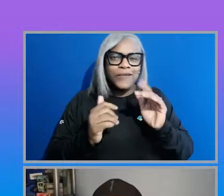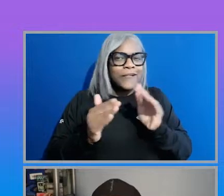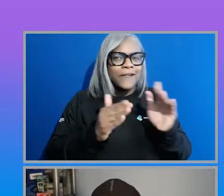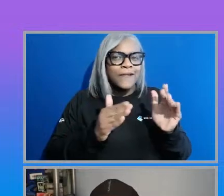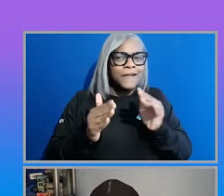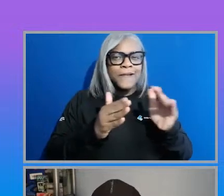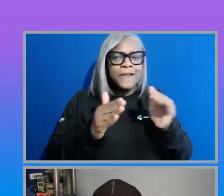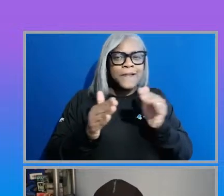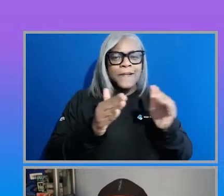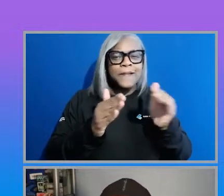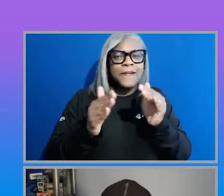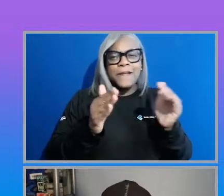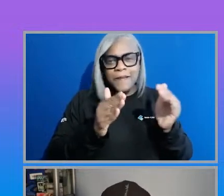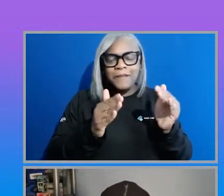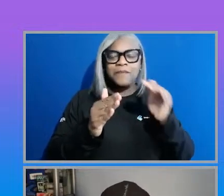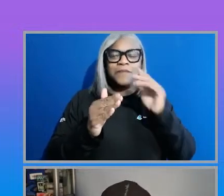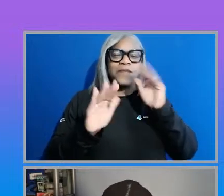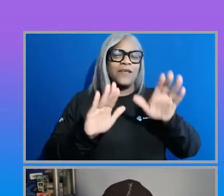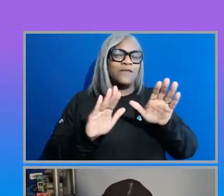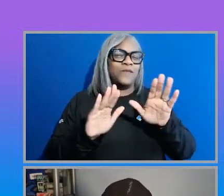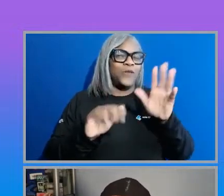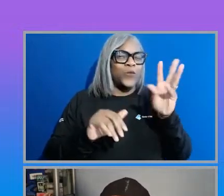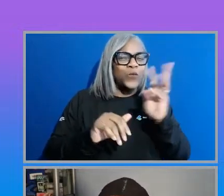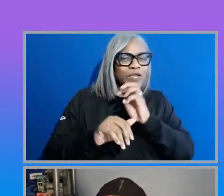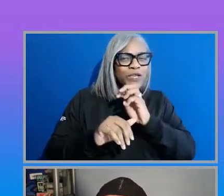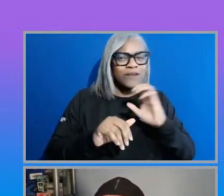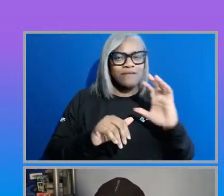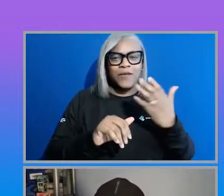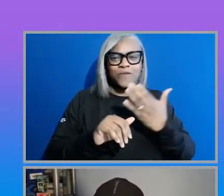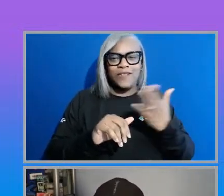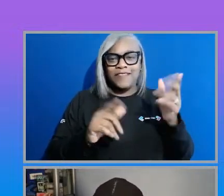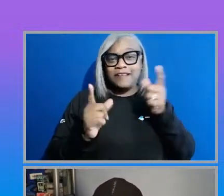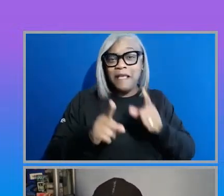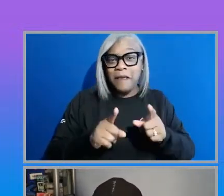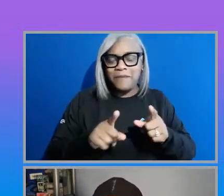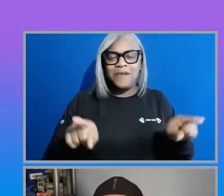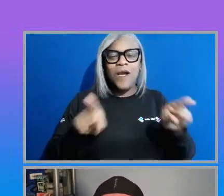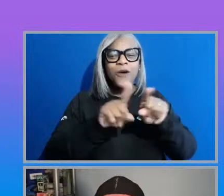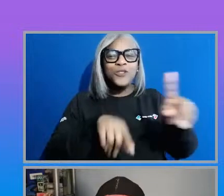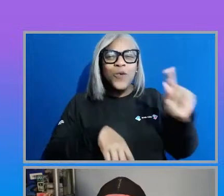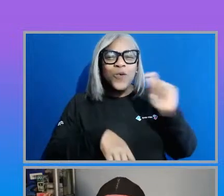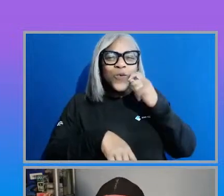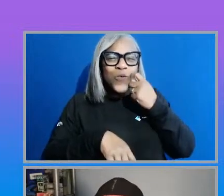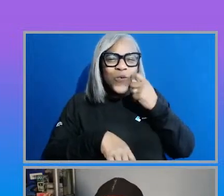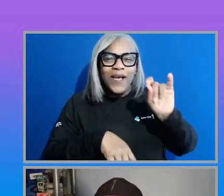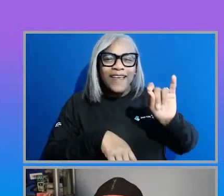all sorts of weird and wonderful states. So wouldn't it be cool